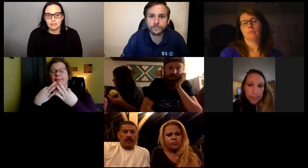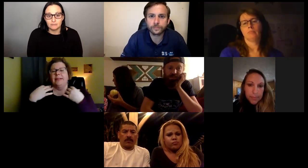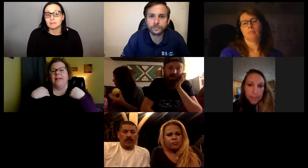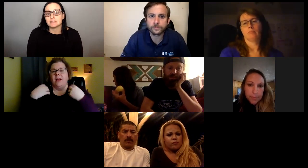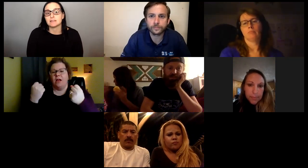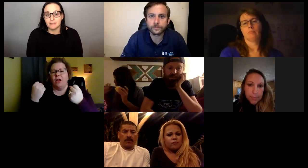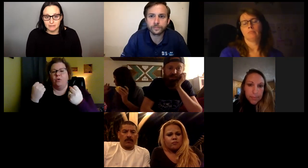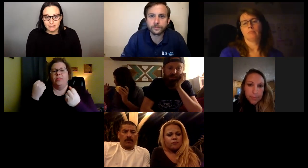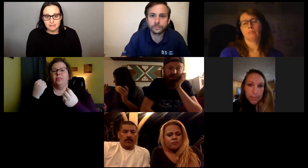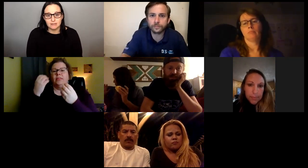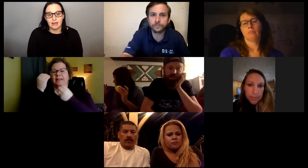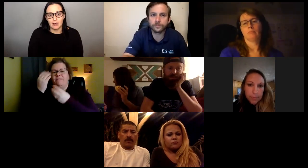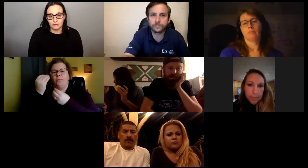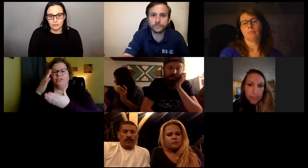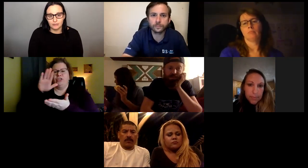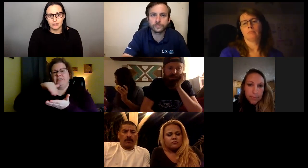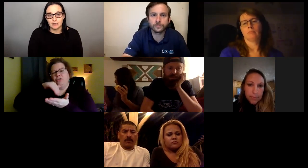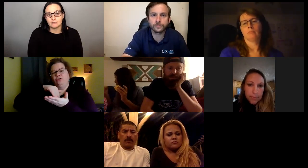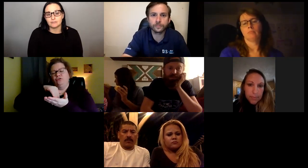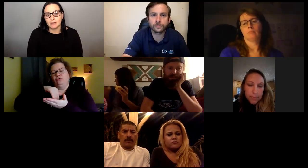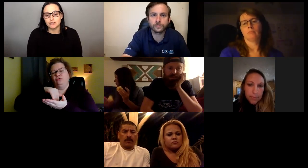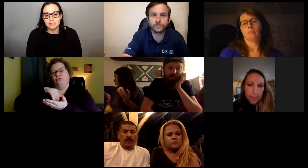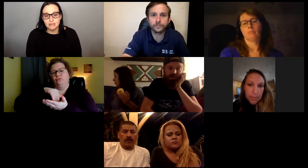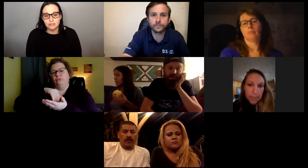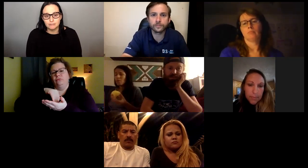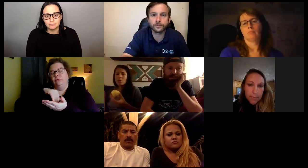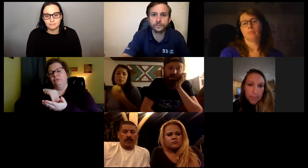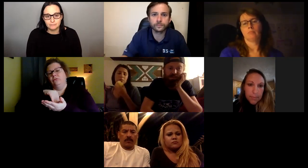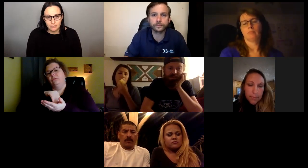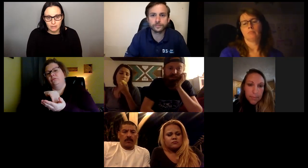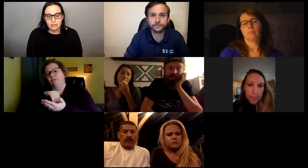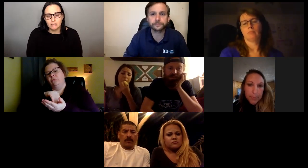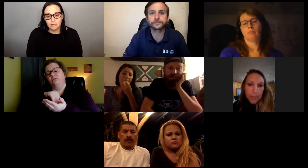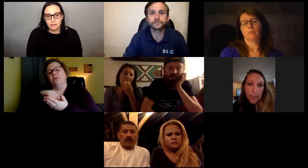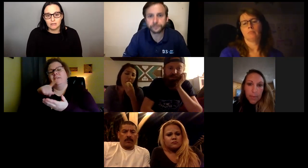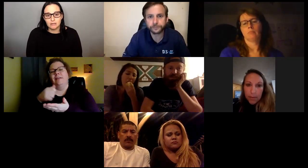families to families health information center